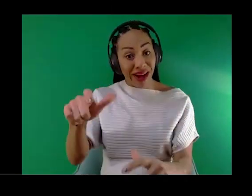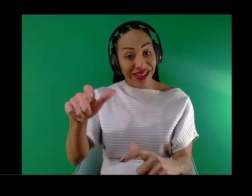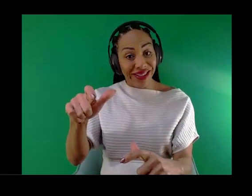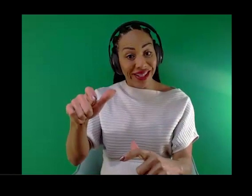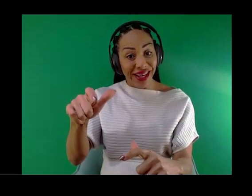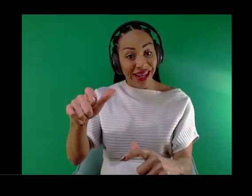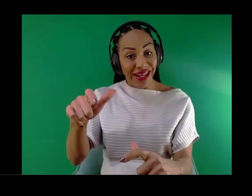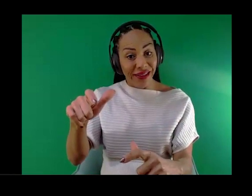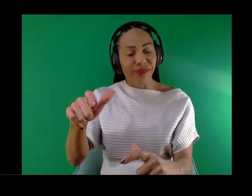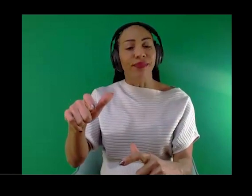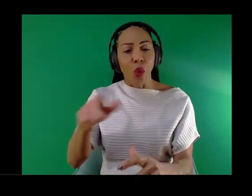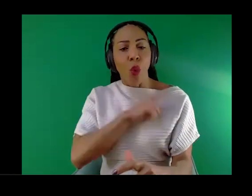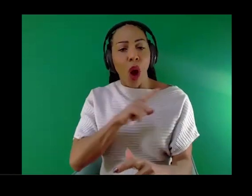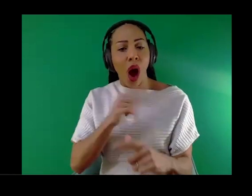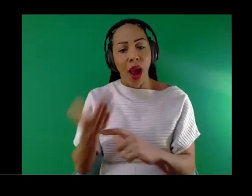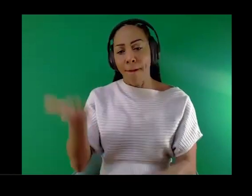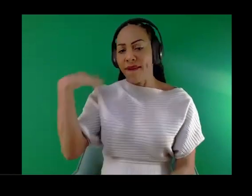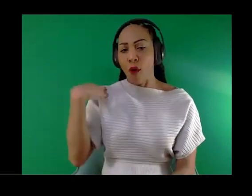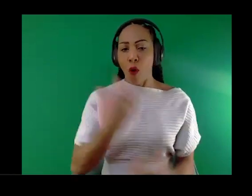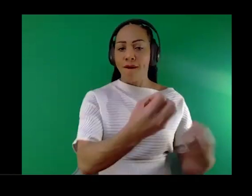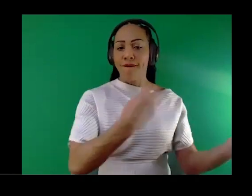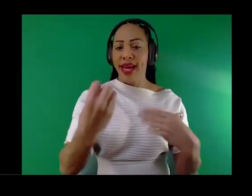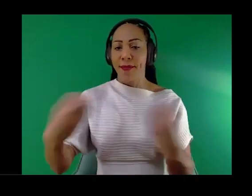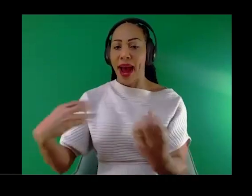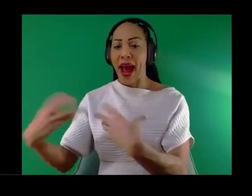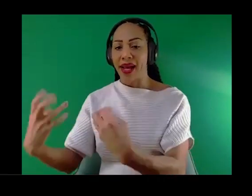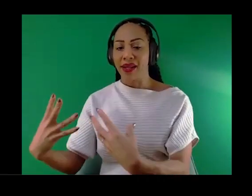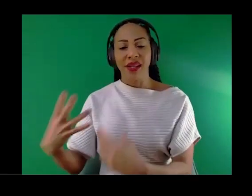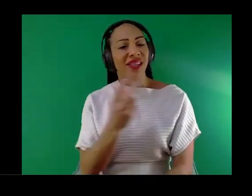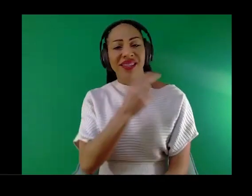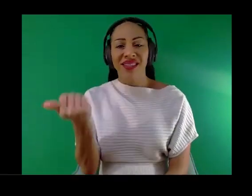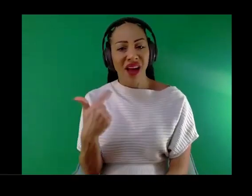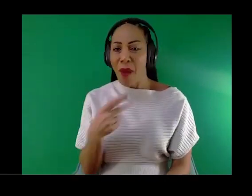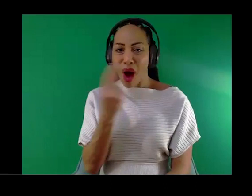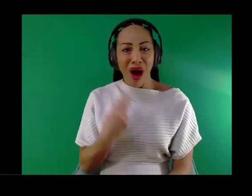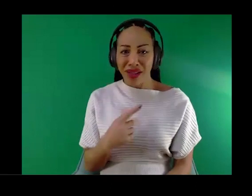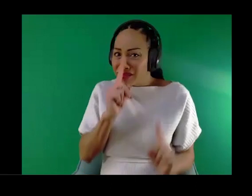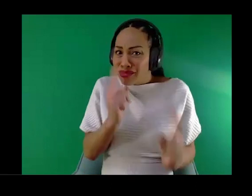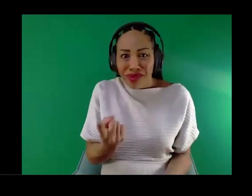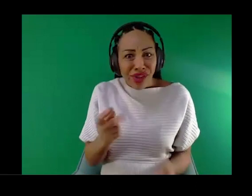wider feedback um identifying those artists unable to travel and we wanted to make this program as